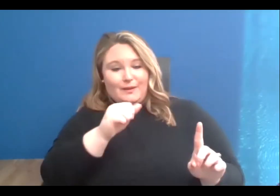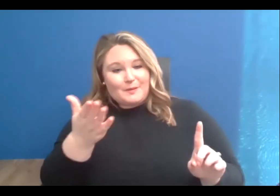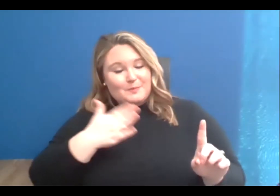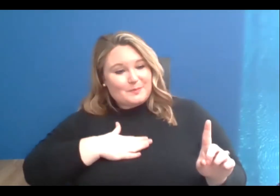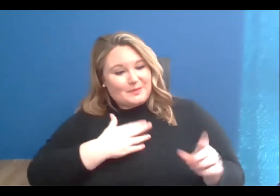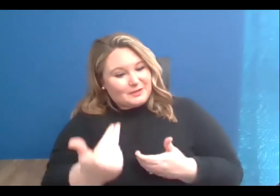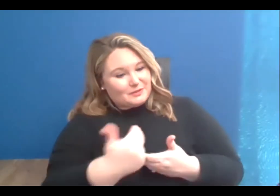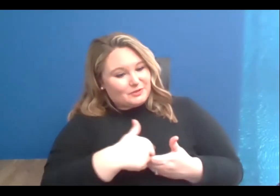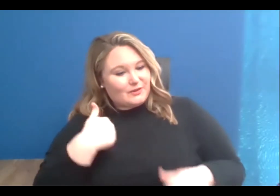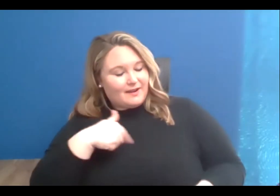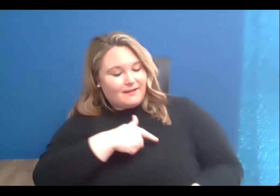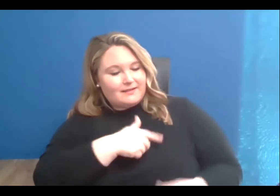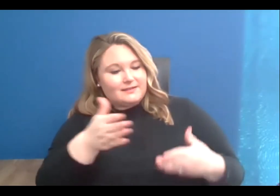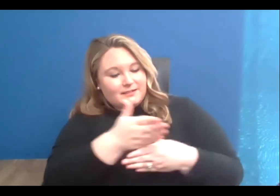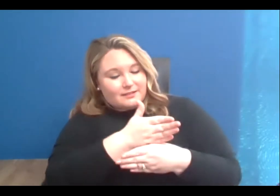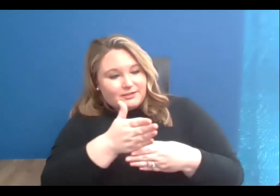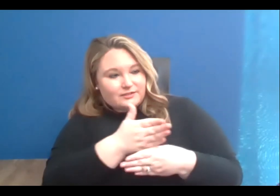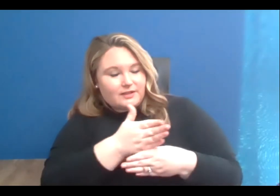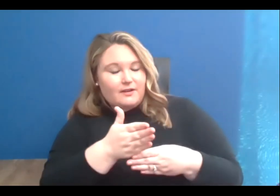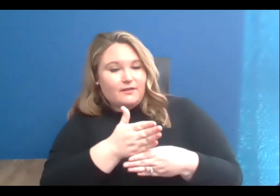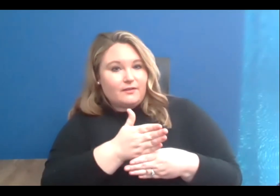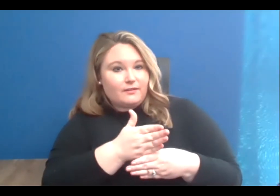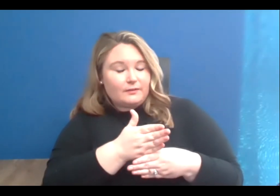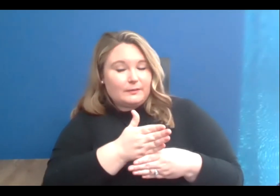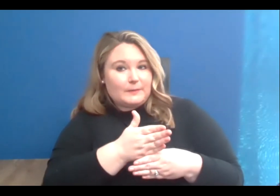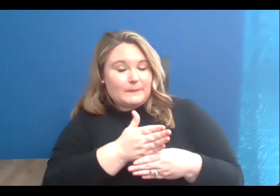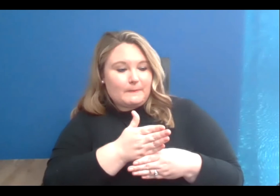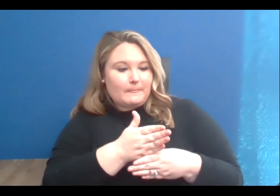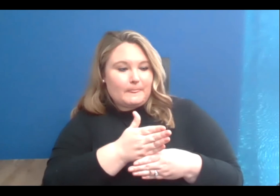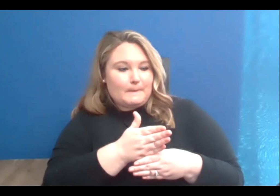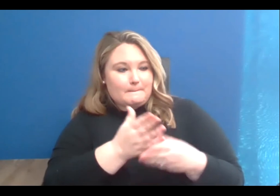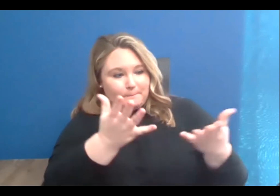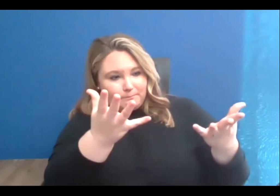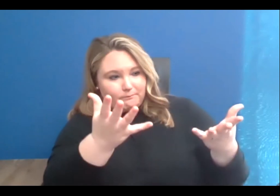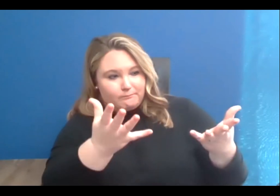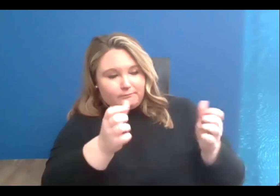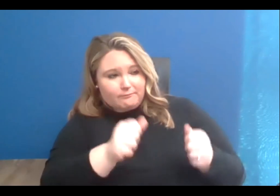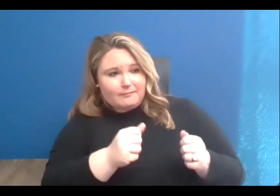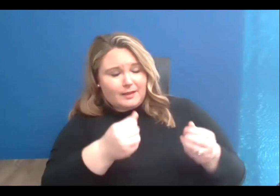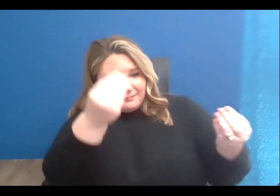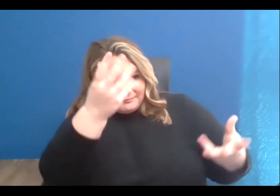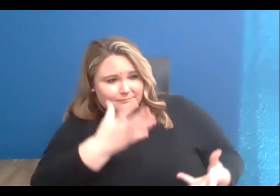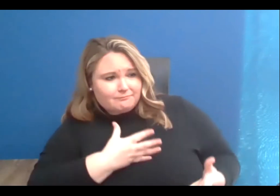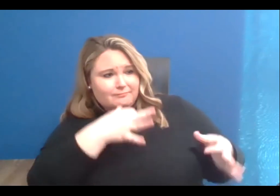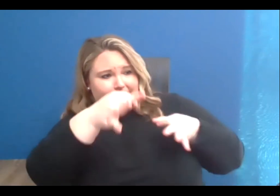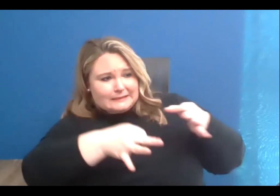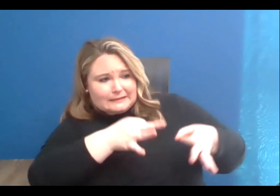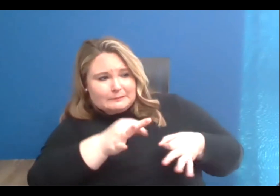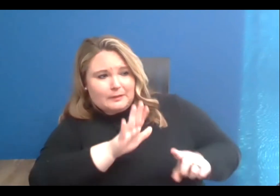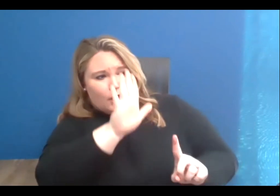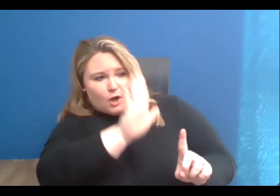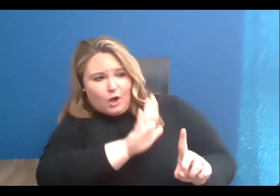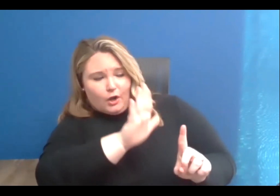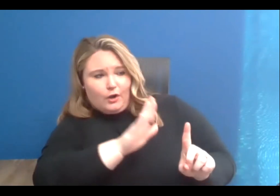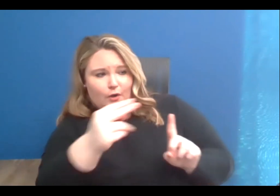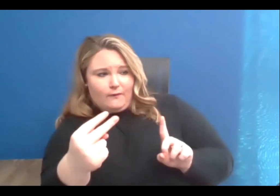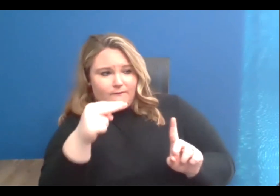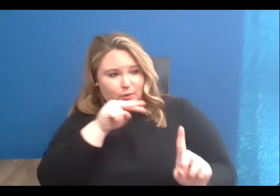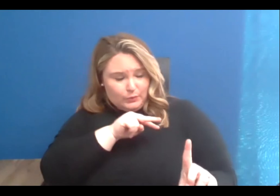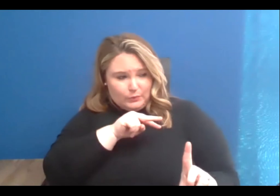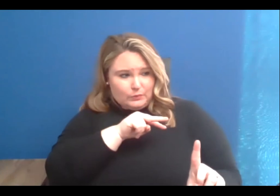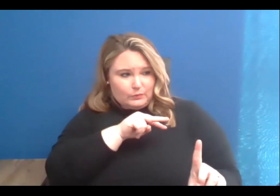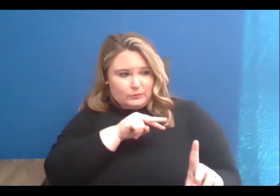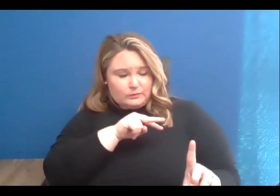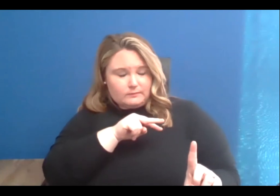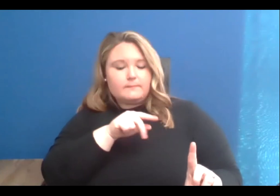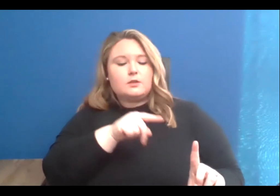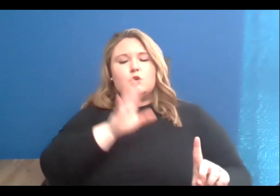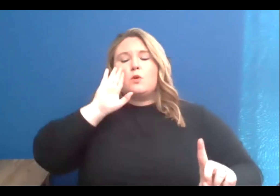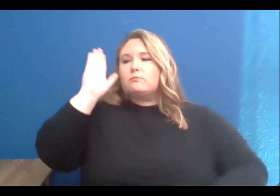And to share with us her views and her talk on how community organizing and